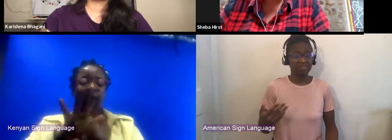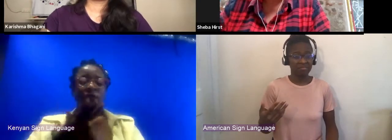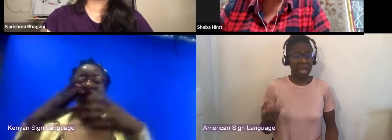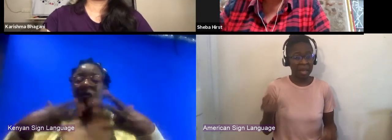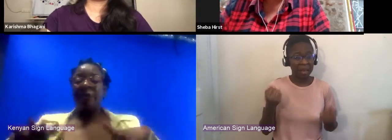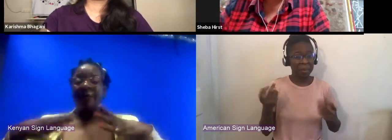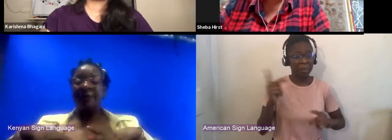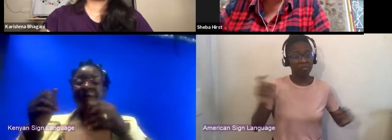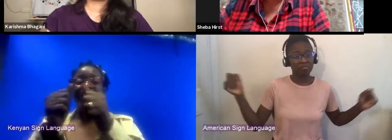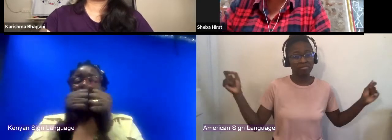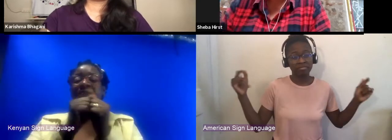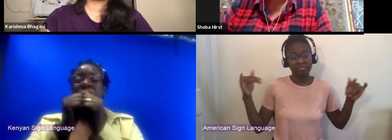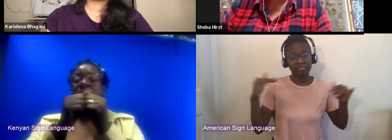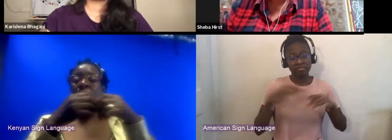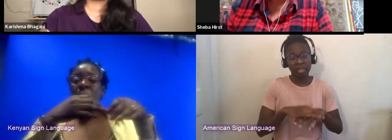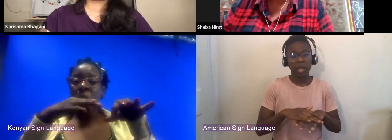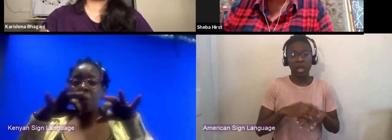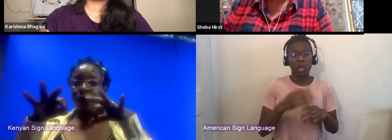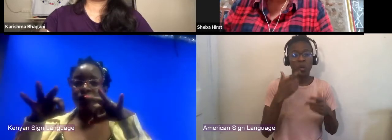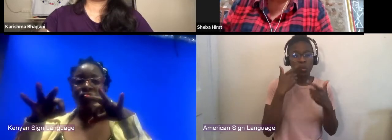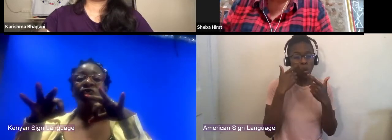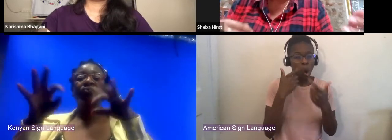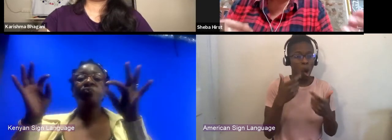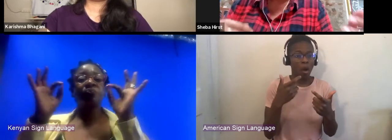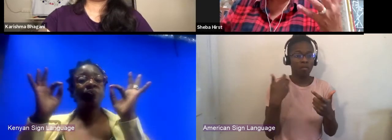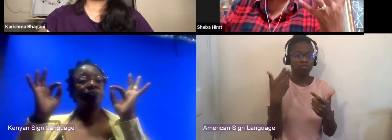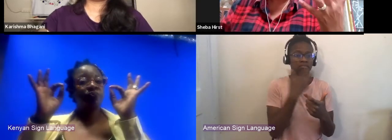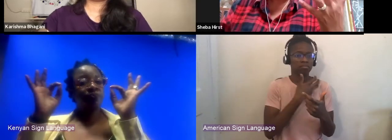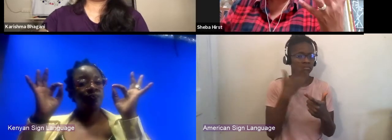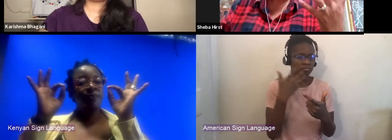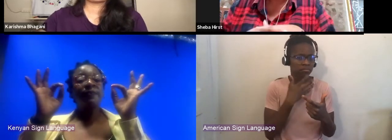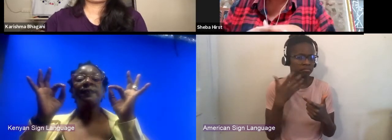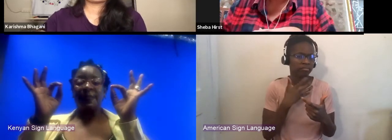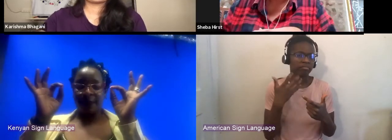this quite magical contemporary Christmas experience.